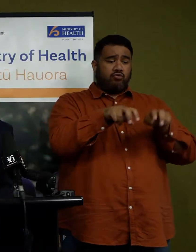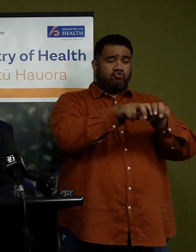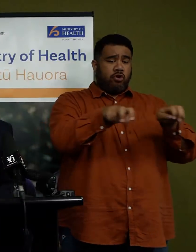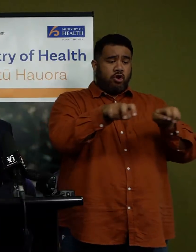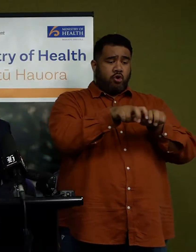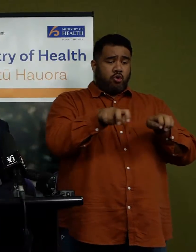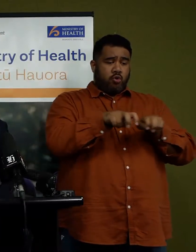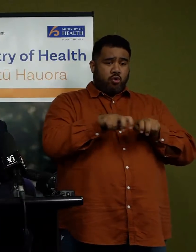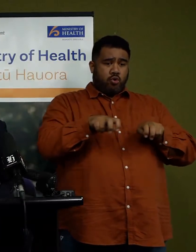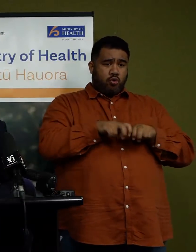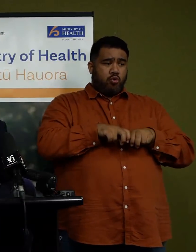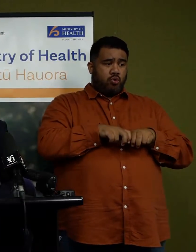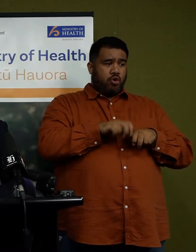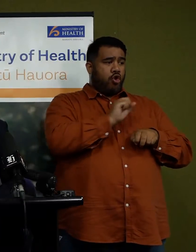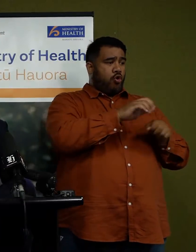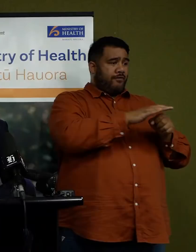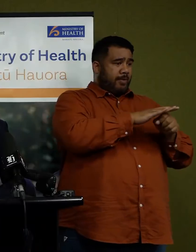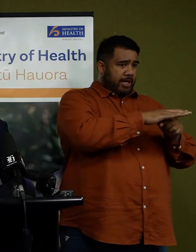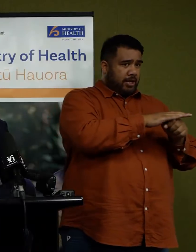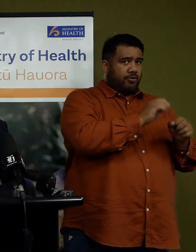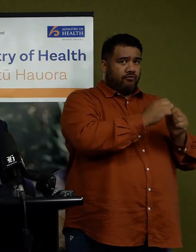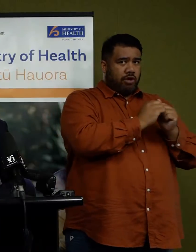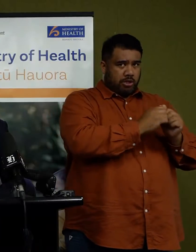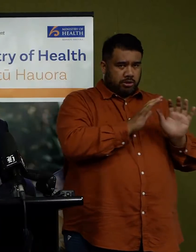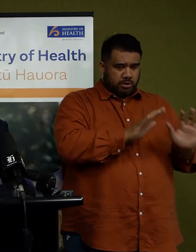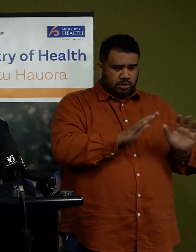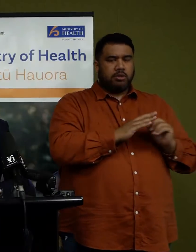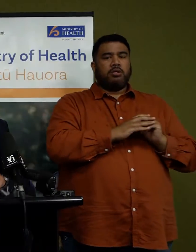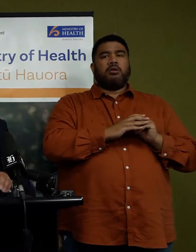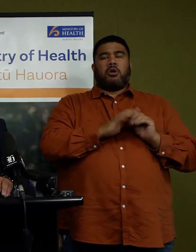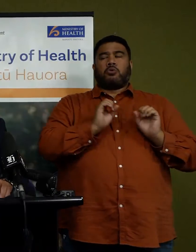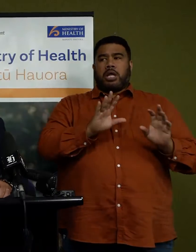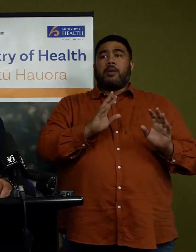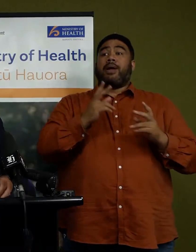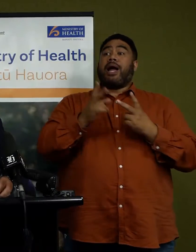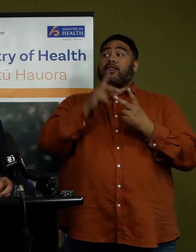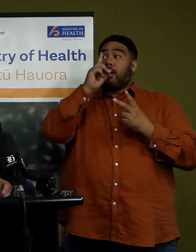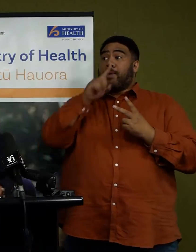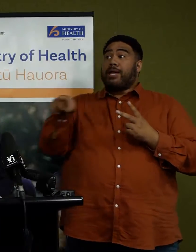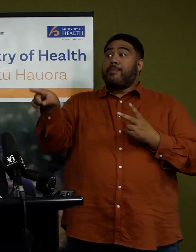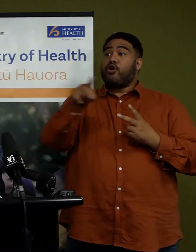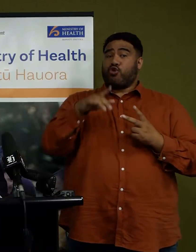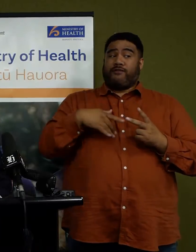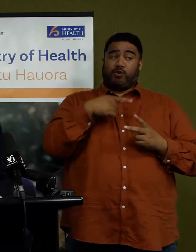outside some of them really are Are very, very low.